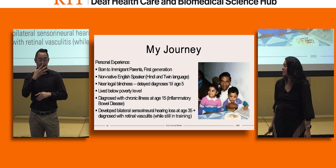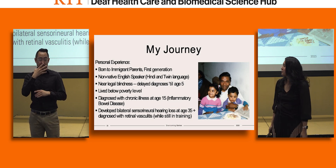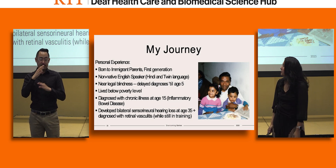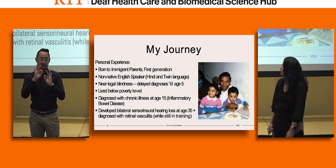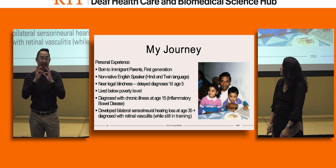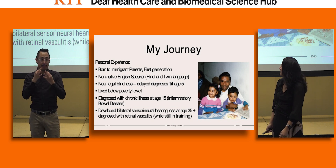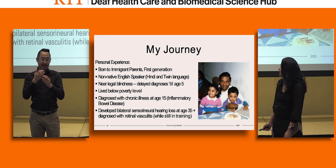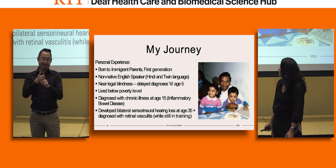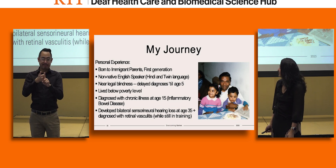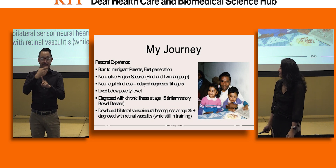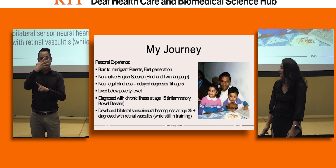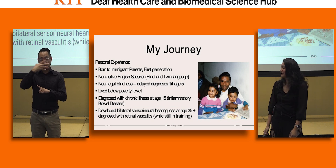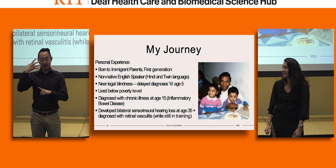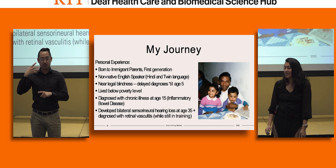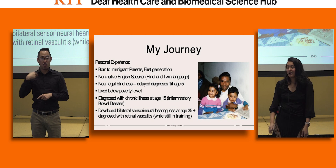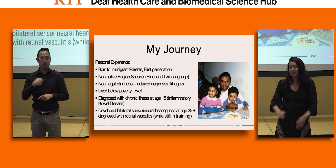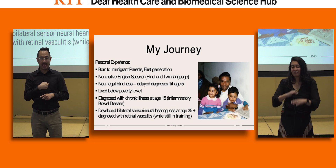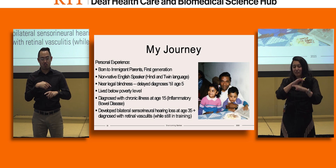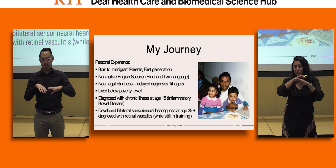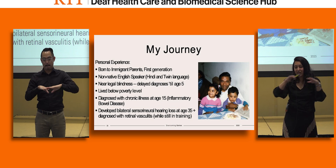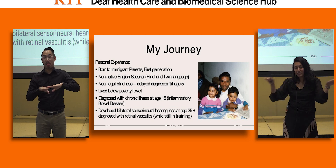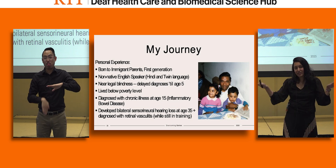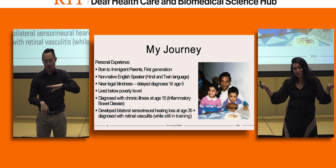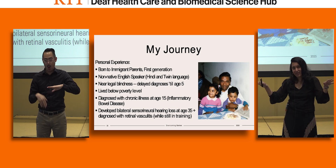So, we were technically well below that line